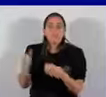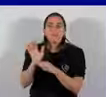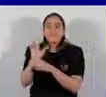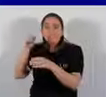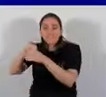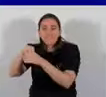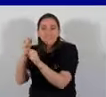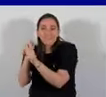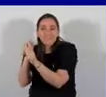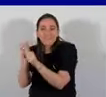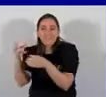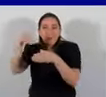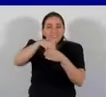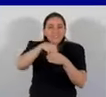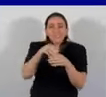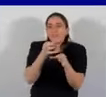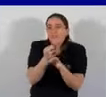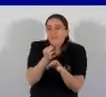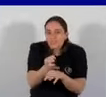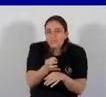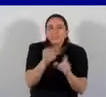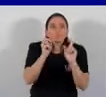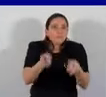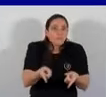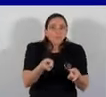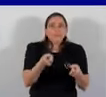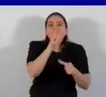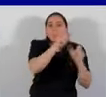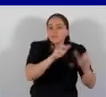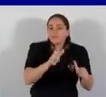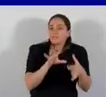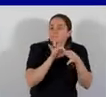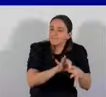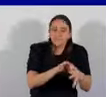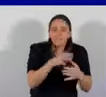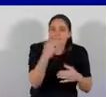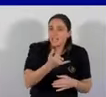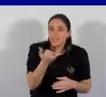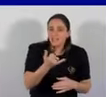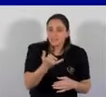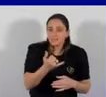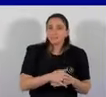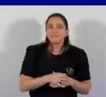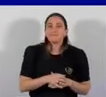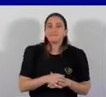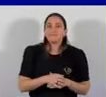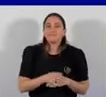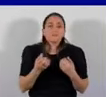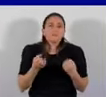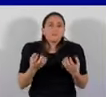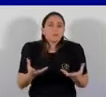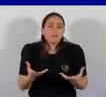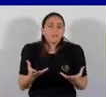That is why work is within human capital Education is within human capital